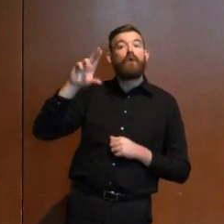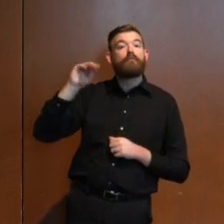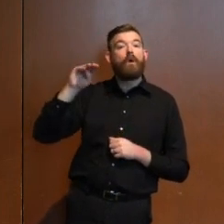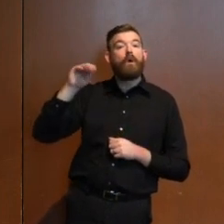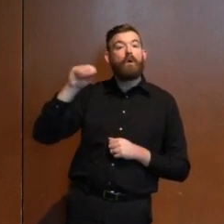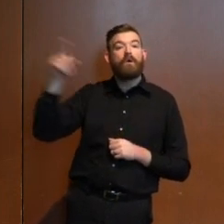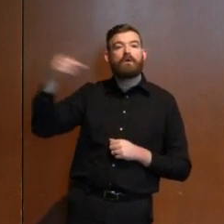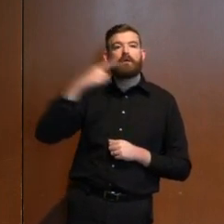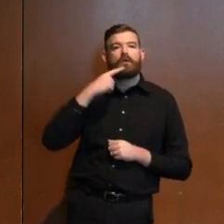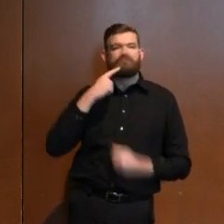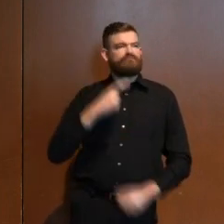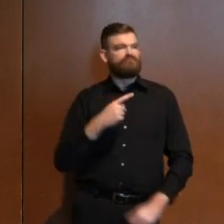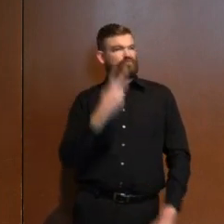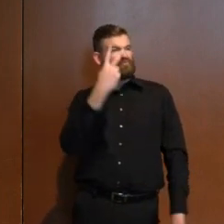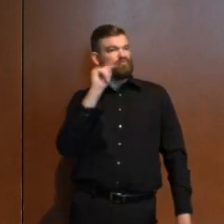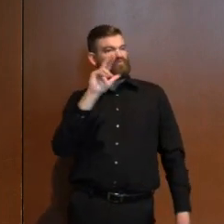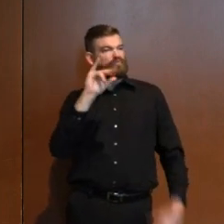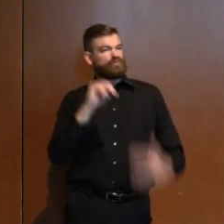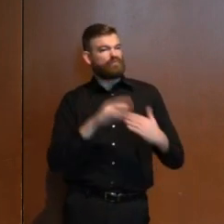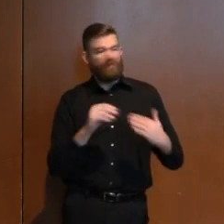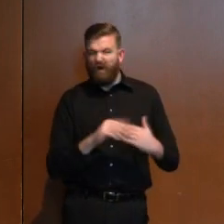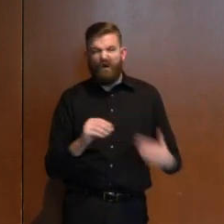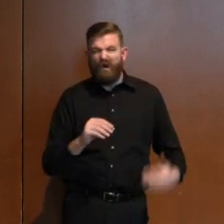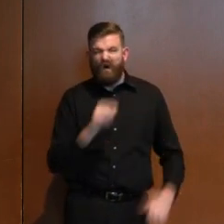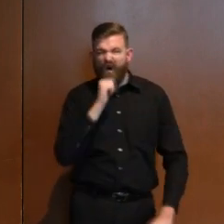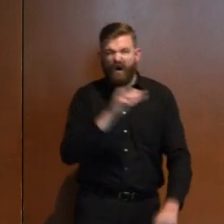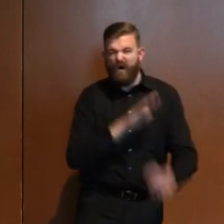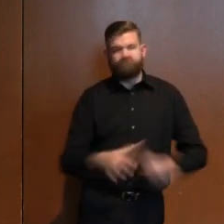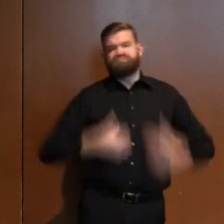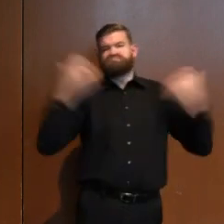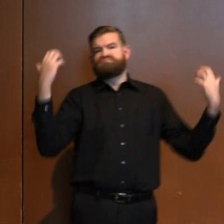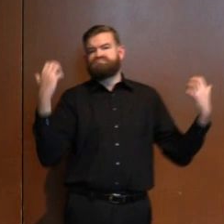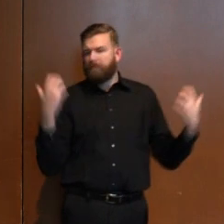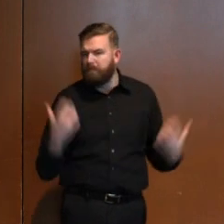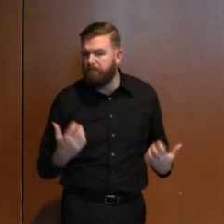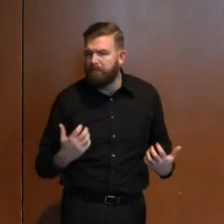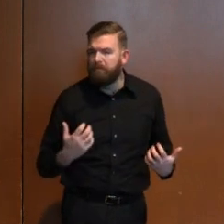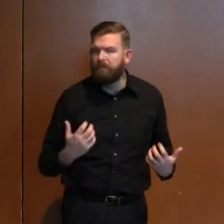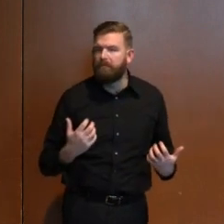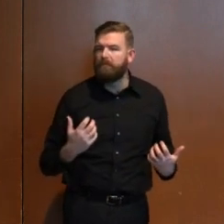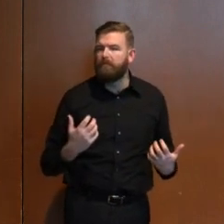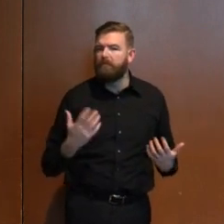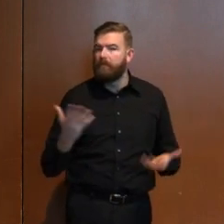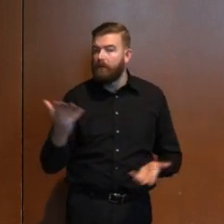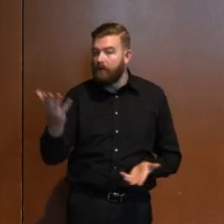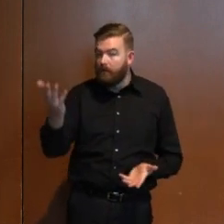YOU SUGGESTED 3 TRILLION TO $4 TRILLION. GOVERNOR CUOMO IS ABSOLUTELY OUTRAGED ABOUT IT. HE SAID IT'S A DROP IN THE BUCKET.